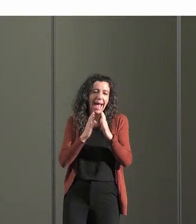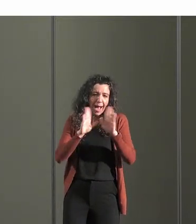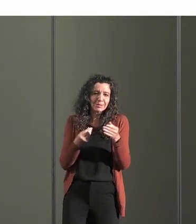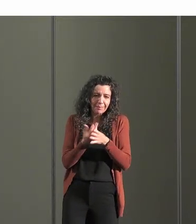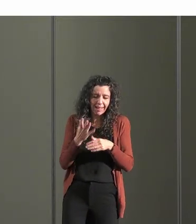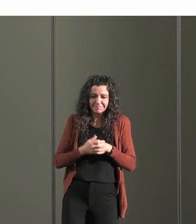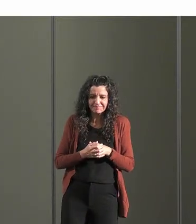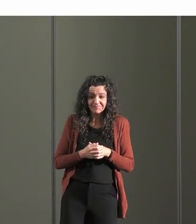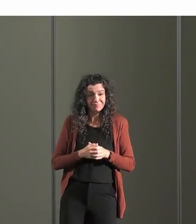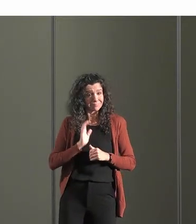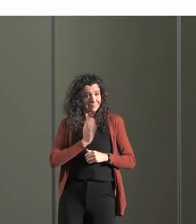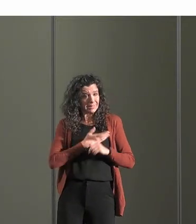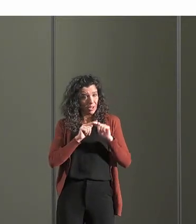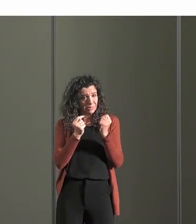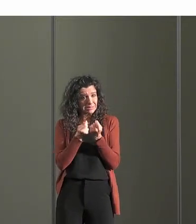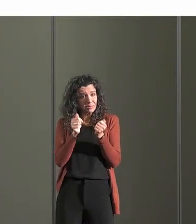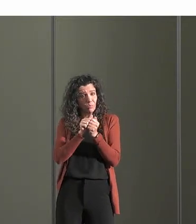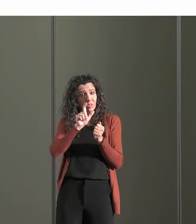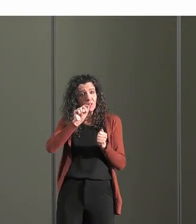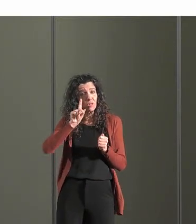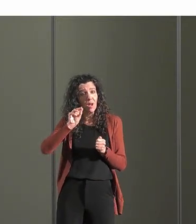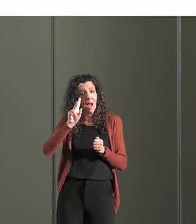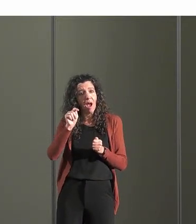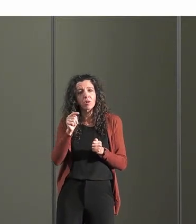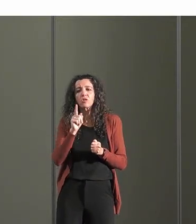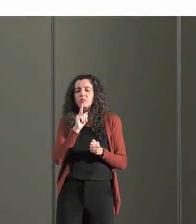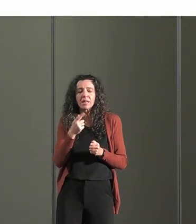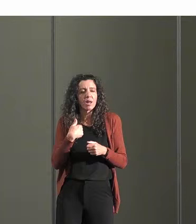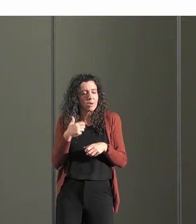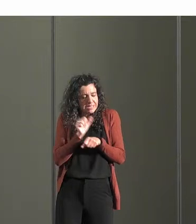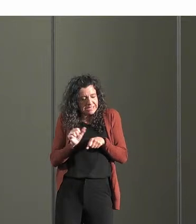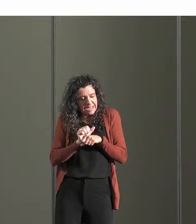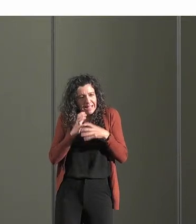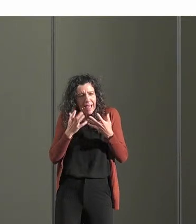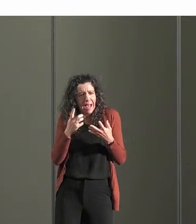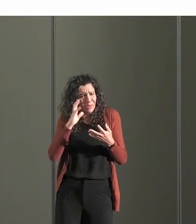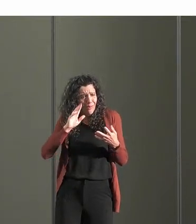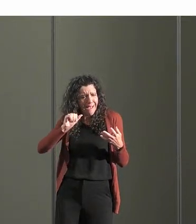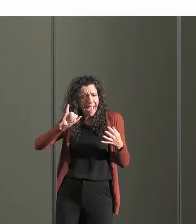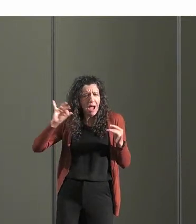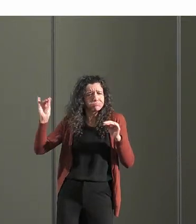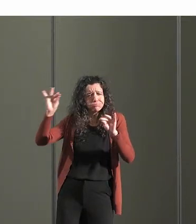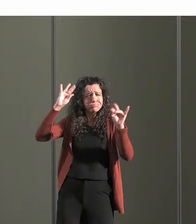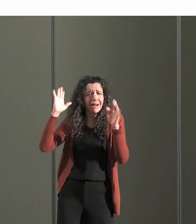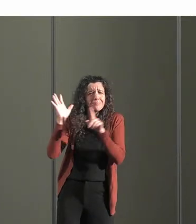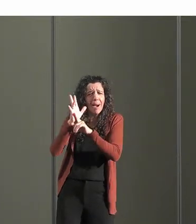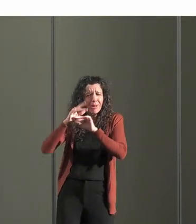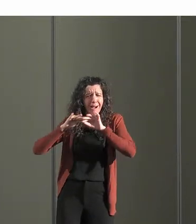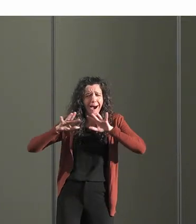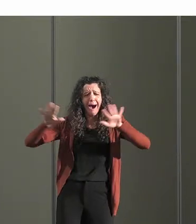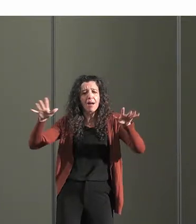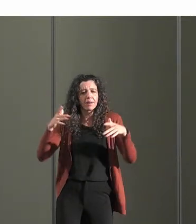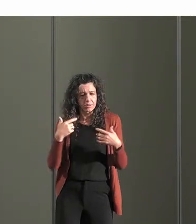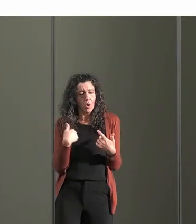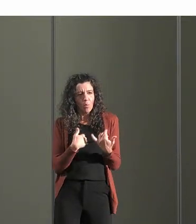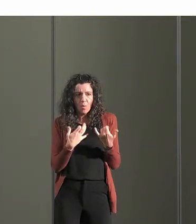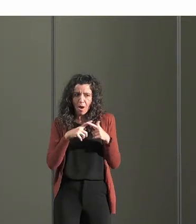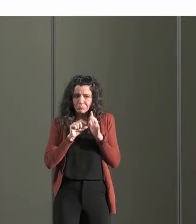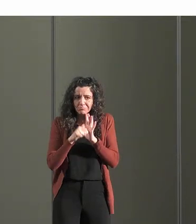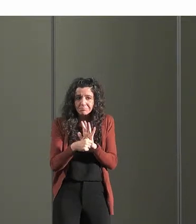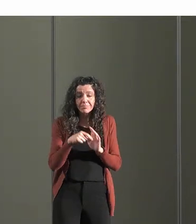saying this is a house plant. And look lookout team has done